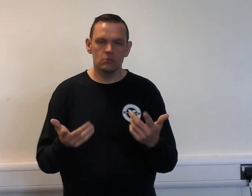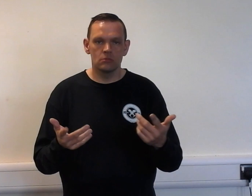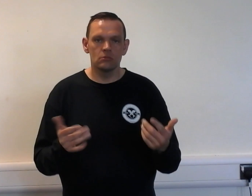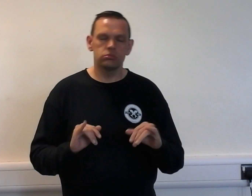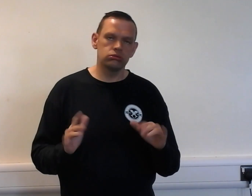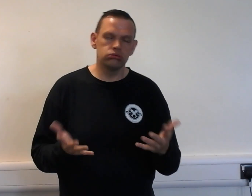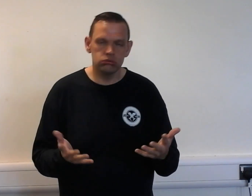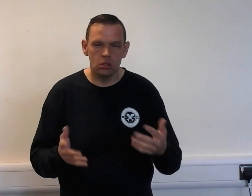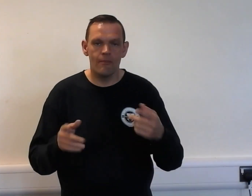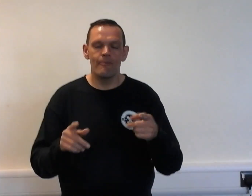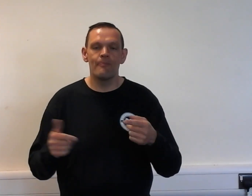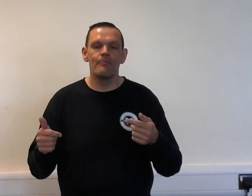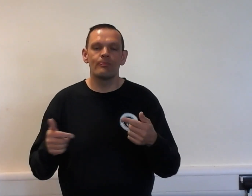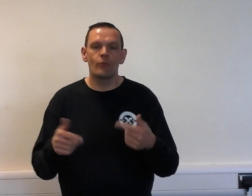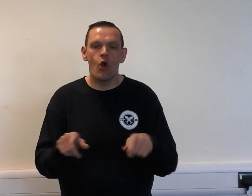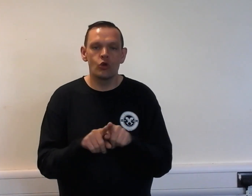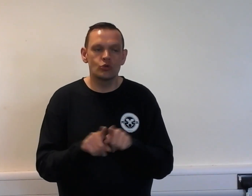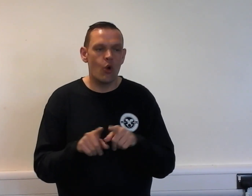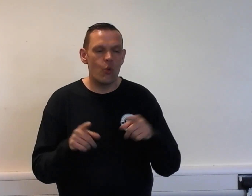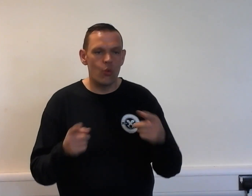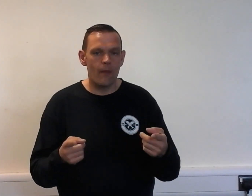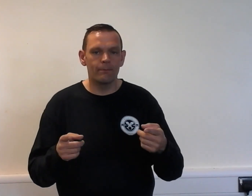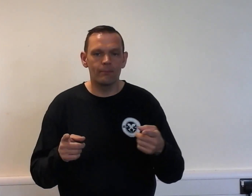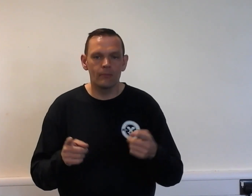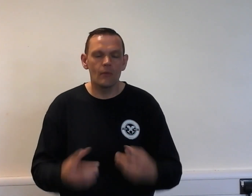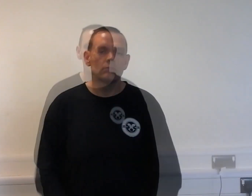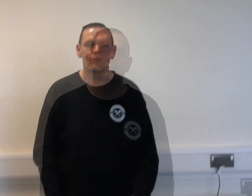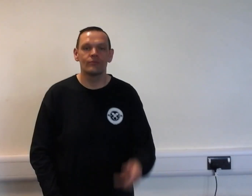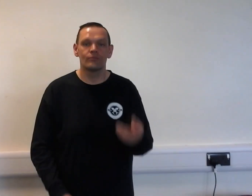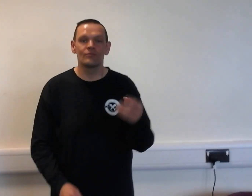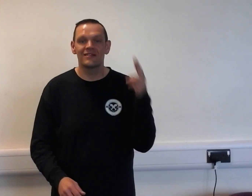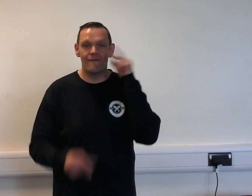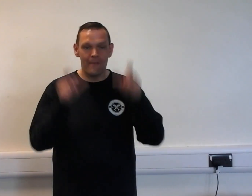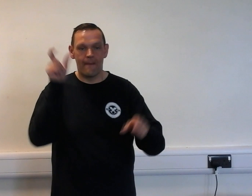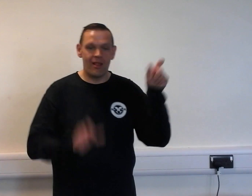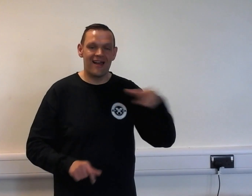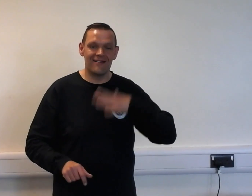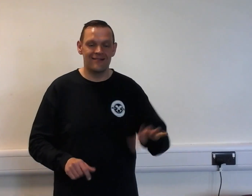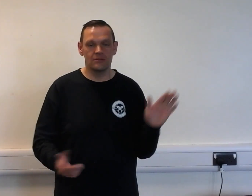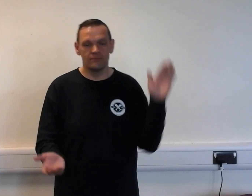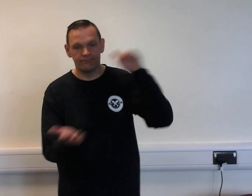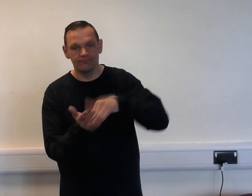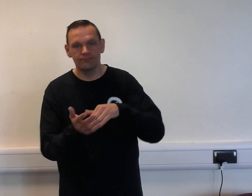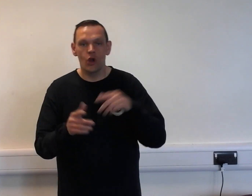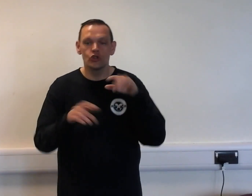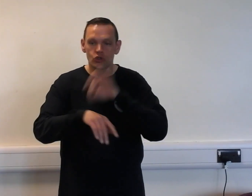be aware of when the appointed time is they've got access to information that they would otherwise miss.